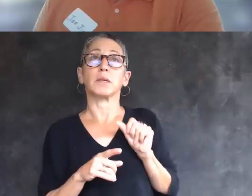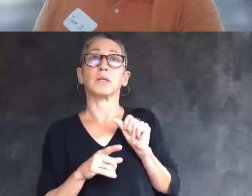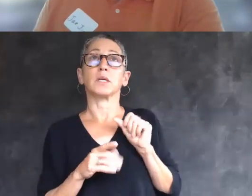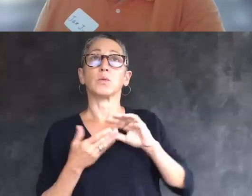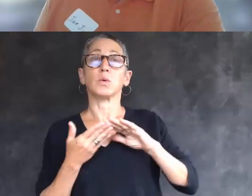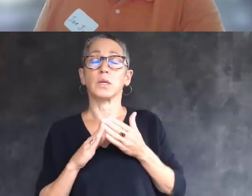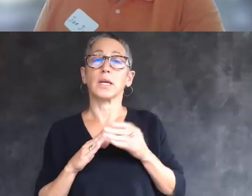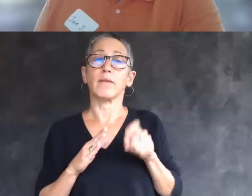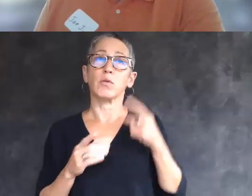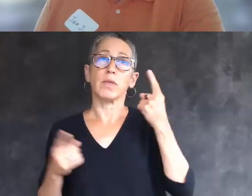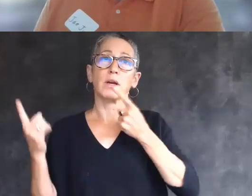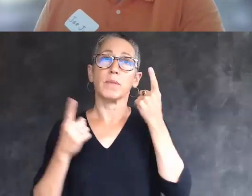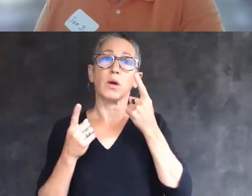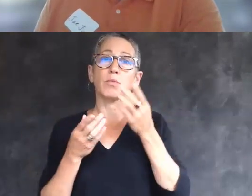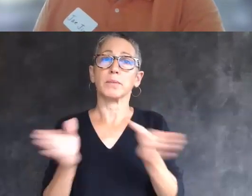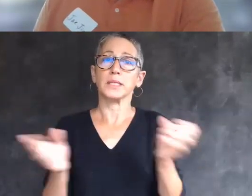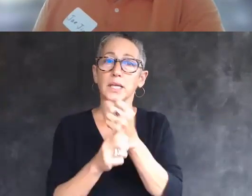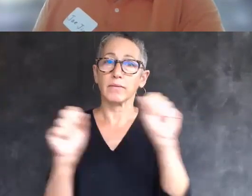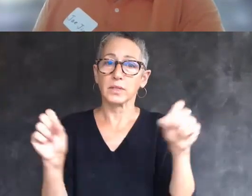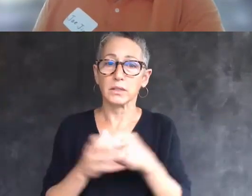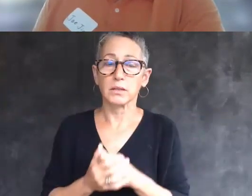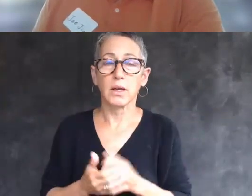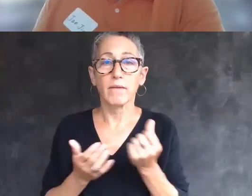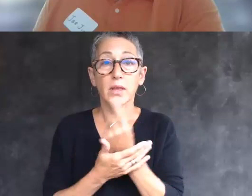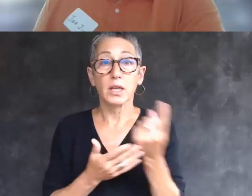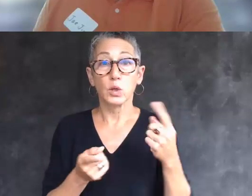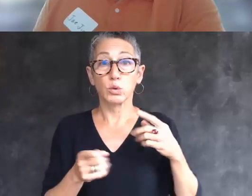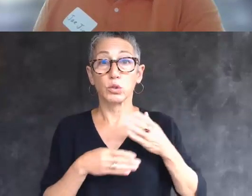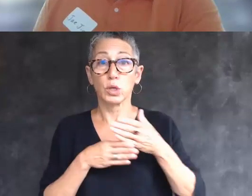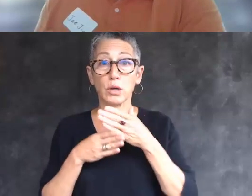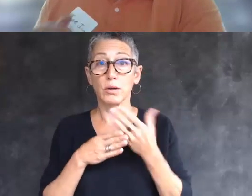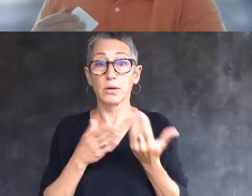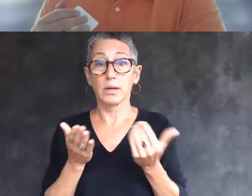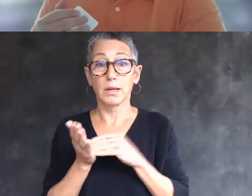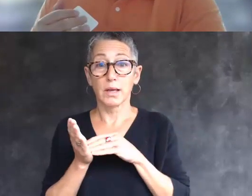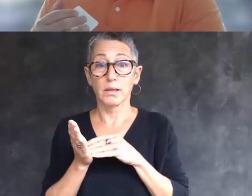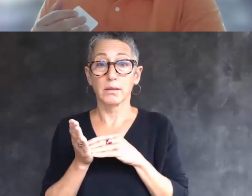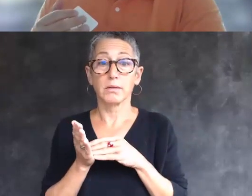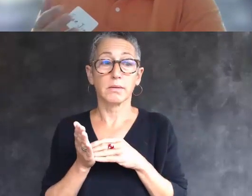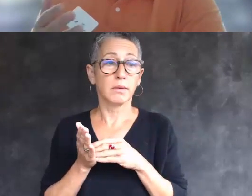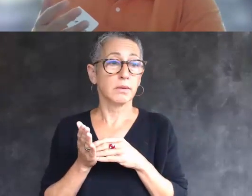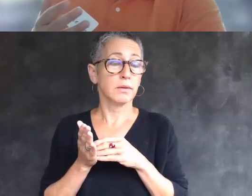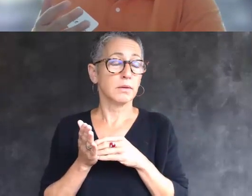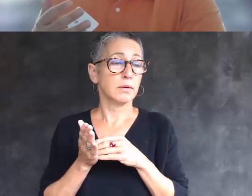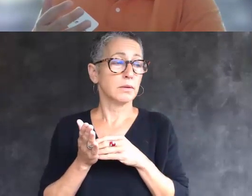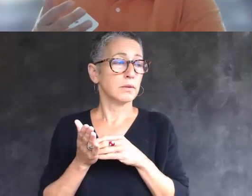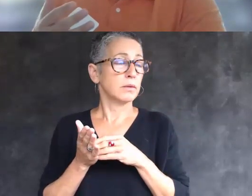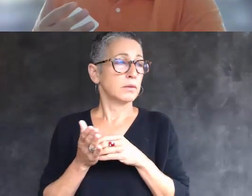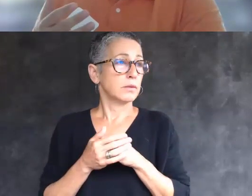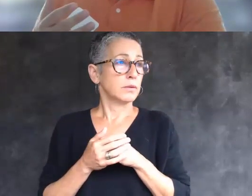I think everything that you shared around the ideas again and speaking around challenging